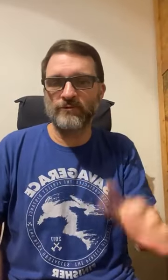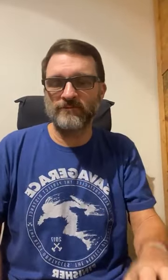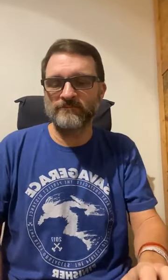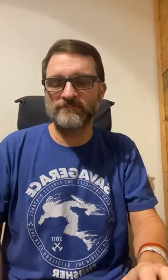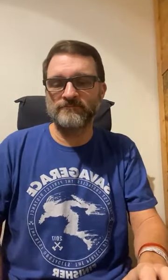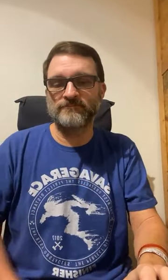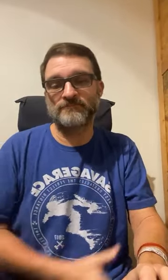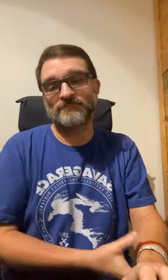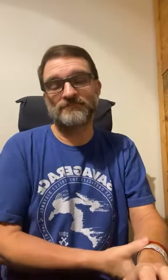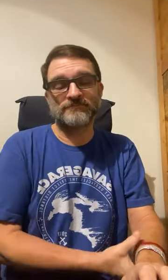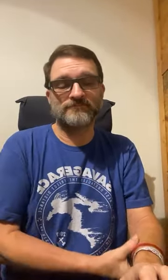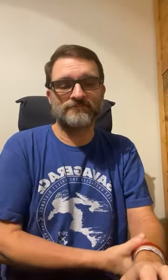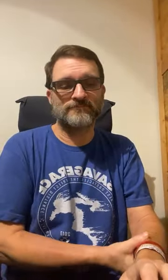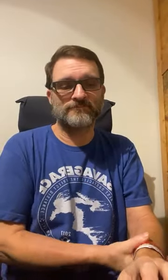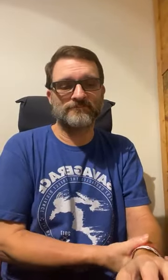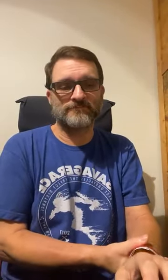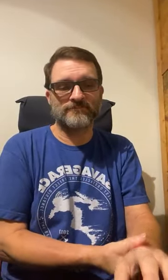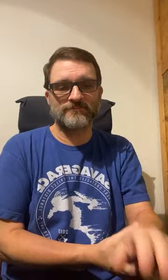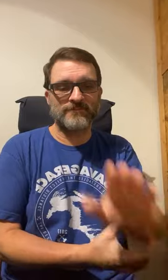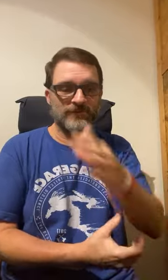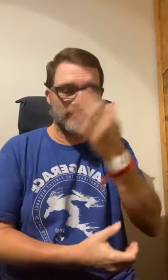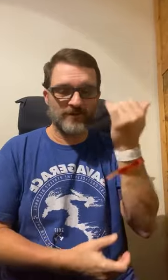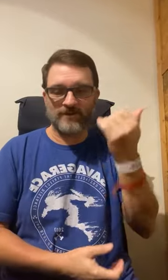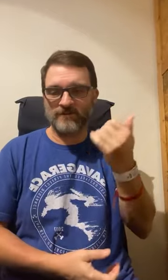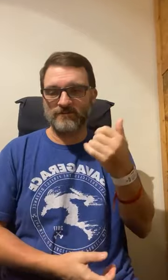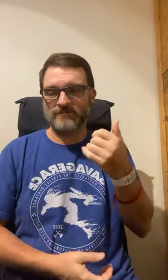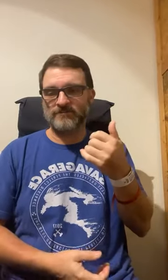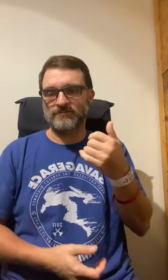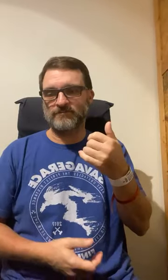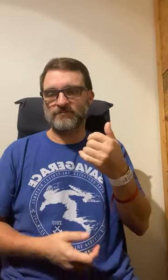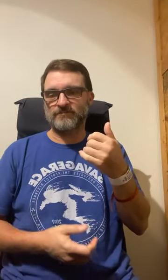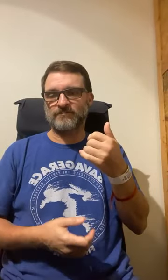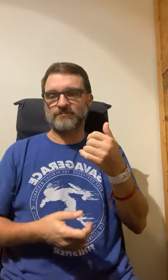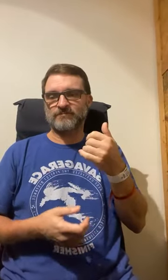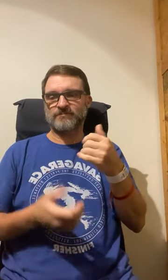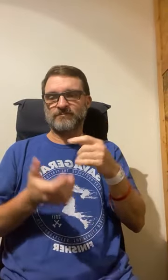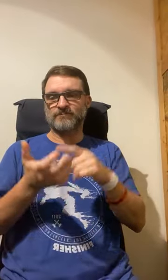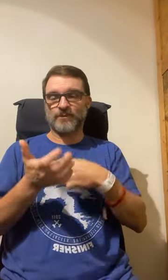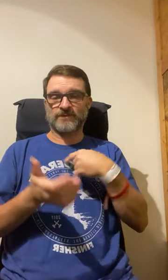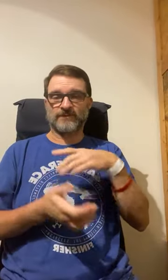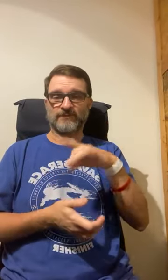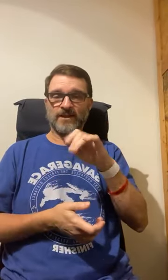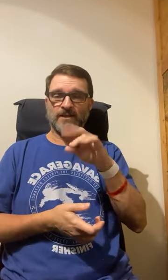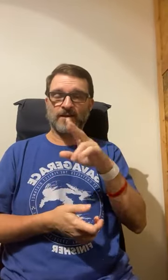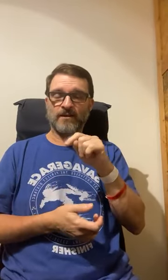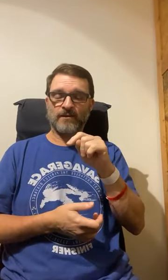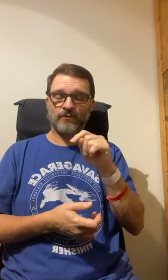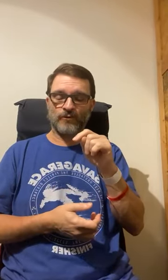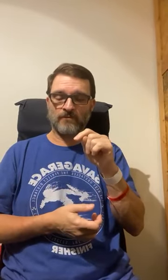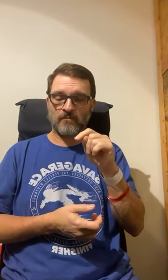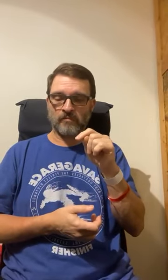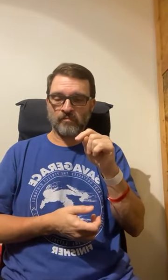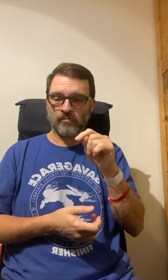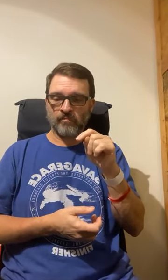I'll never forget that once I found out